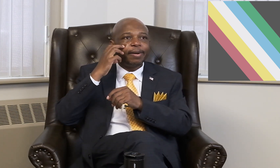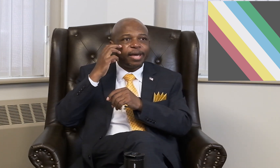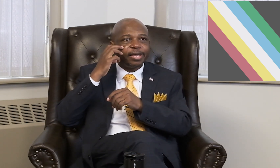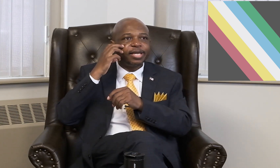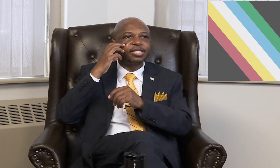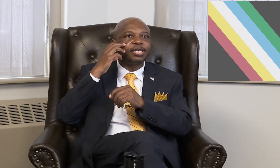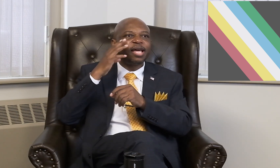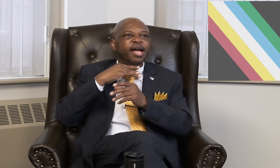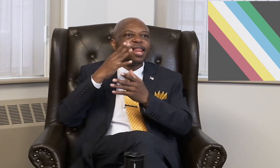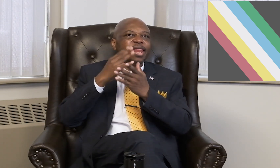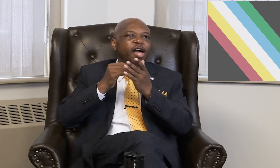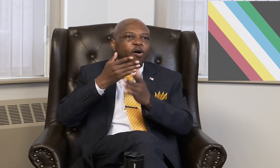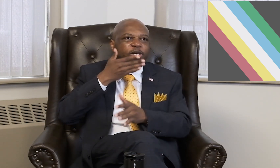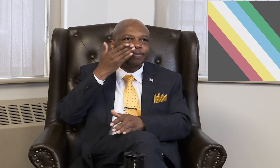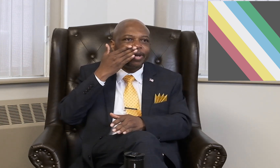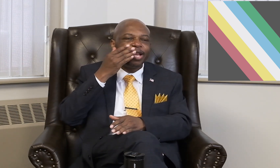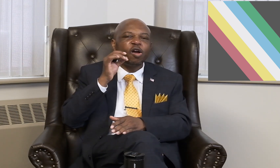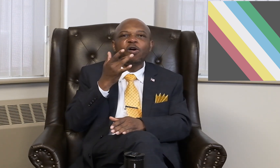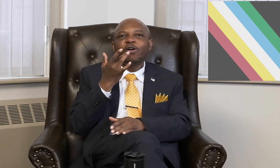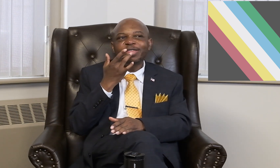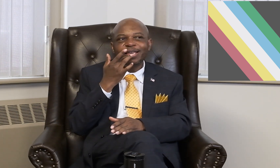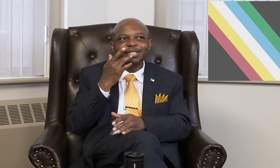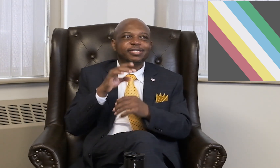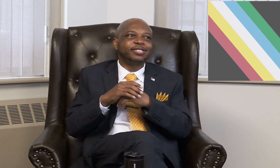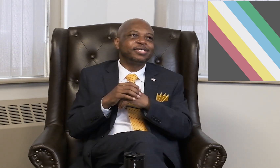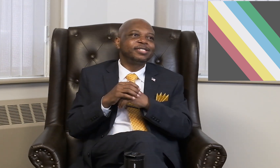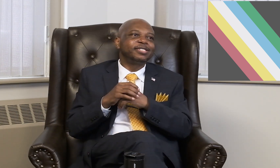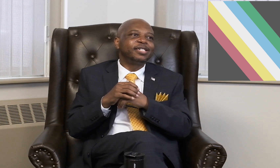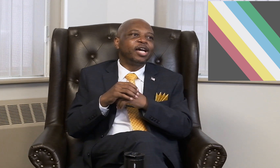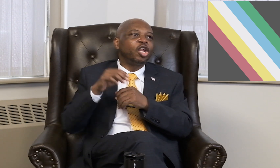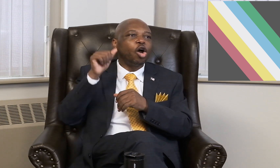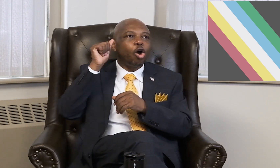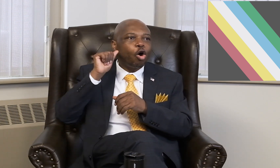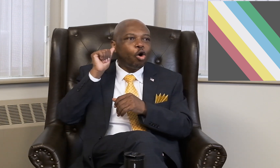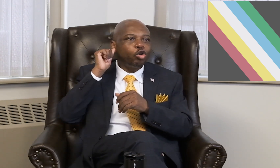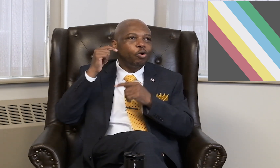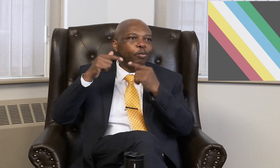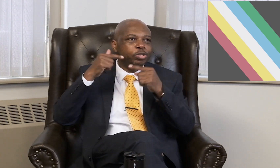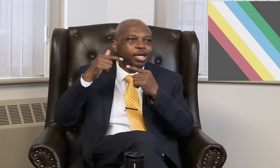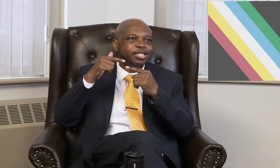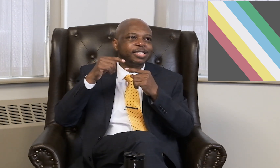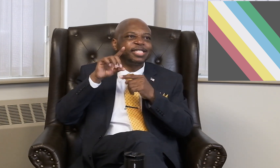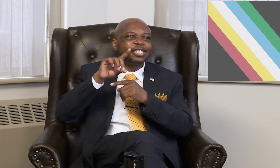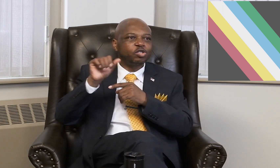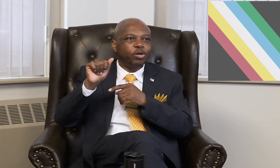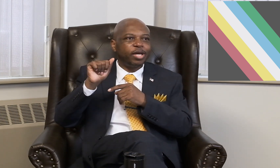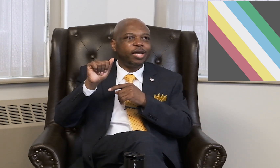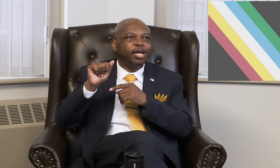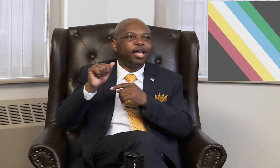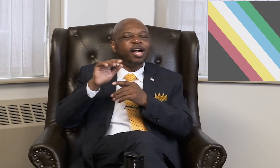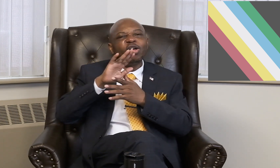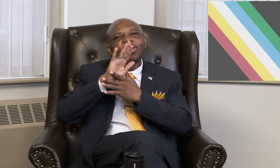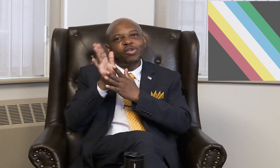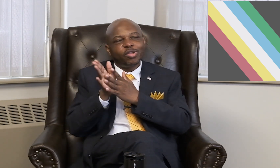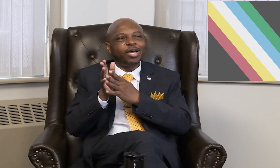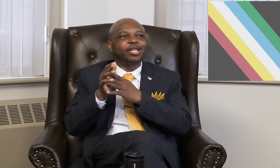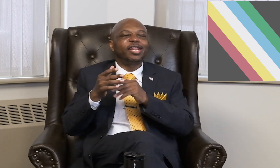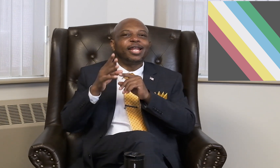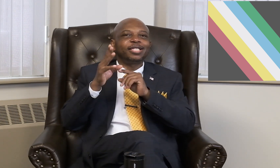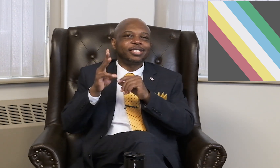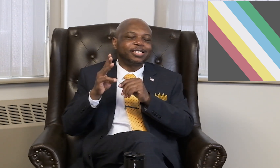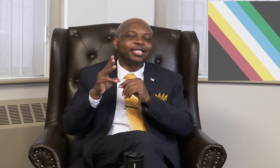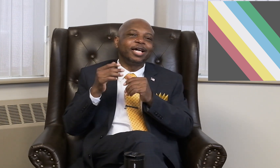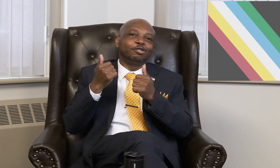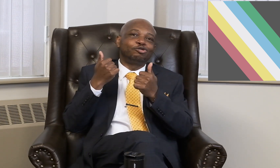lack of smell or taste, processing disorders, and other sensory disabilities. My recent visual